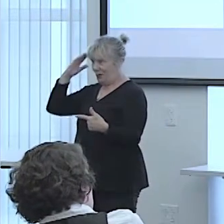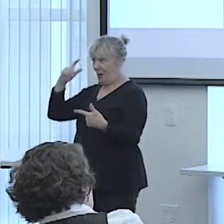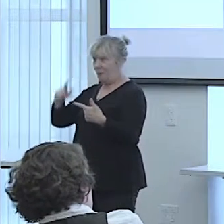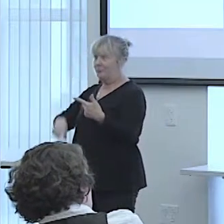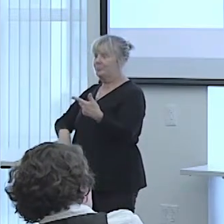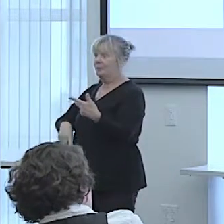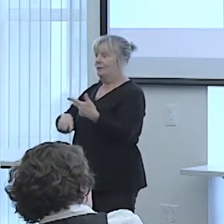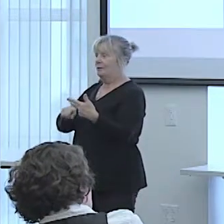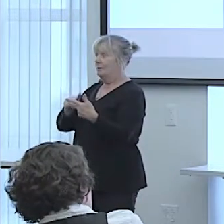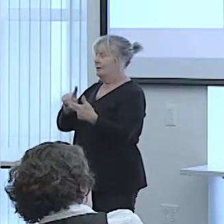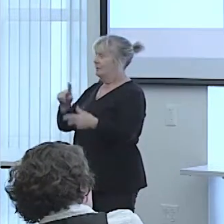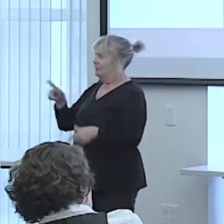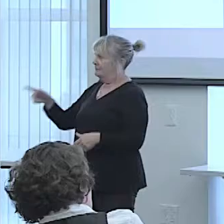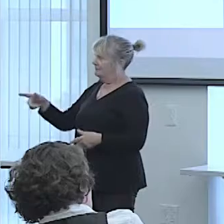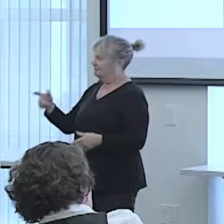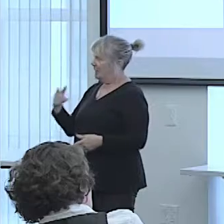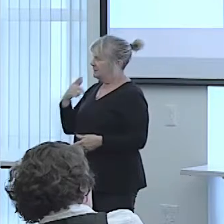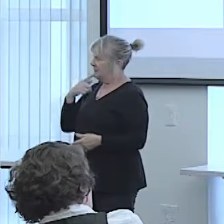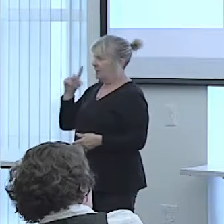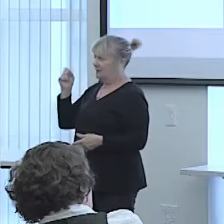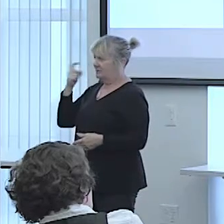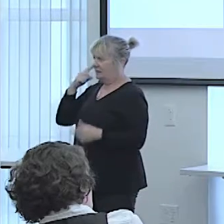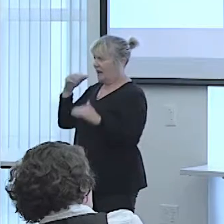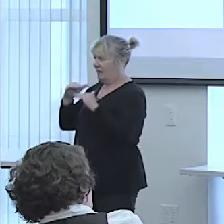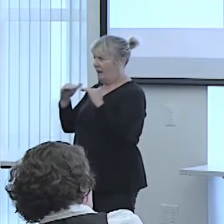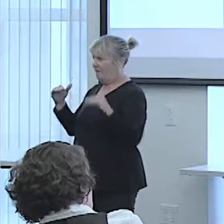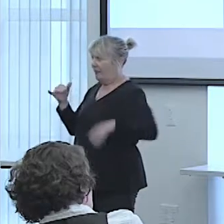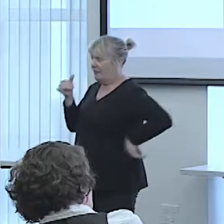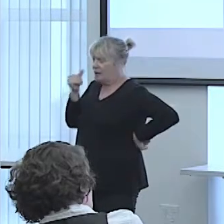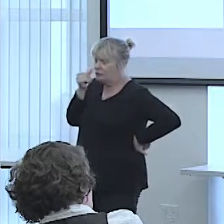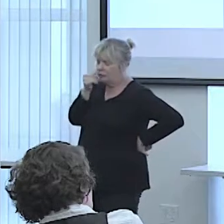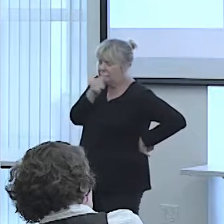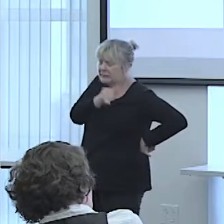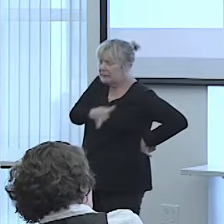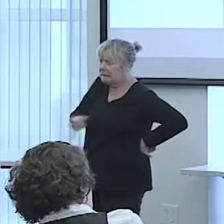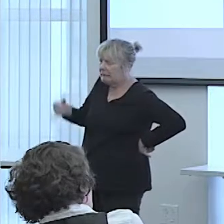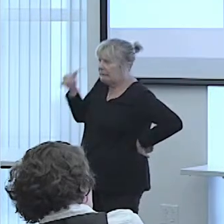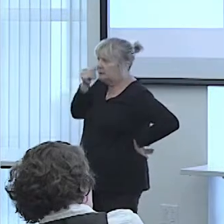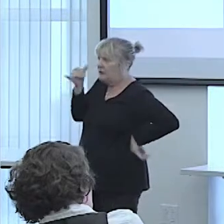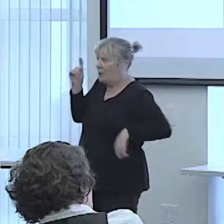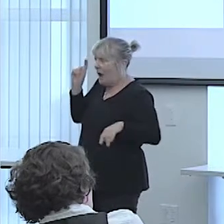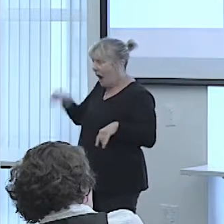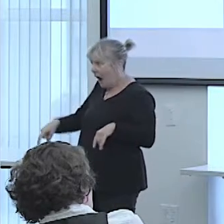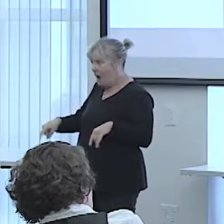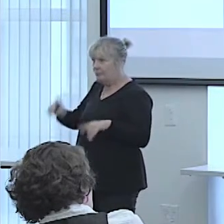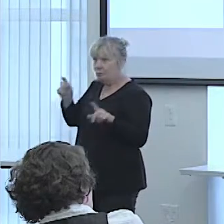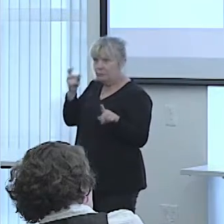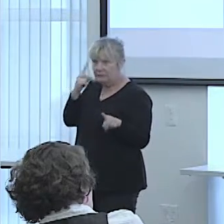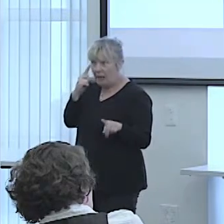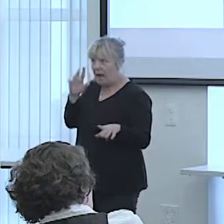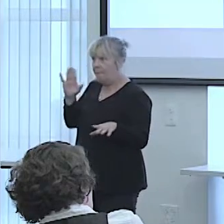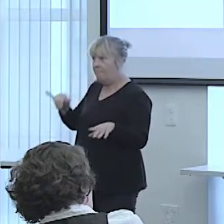but honestly that's ridiculous that we have to do it on a state level. Like that question actually kind of,